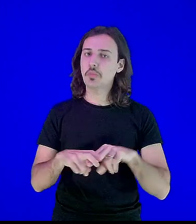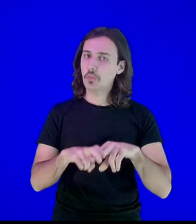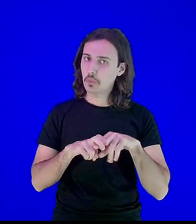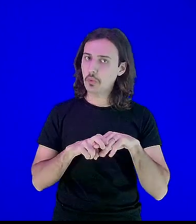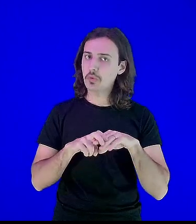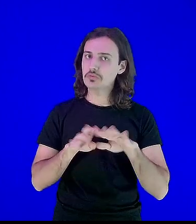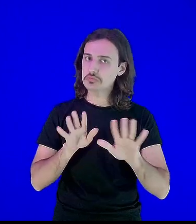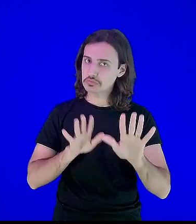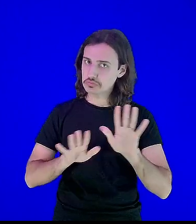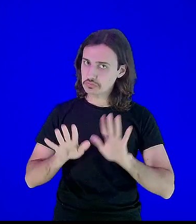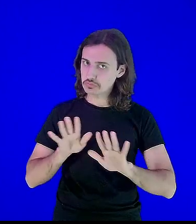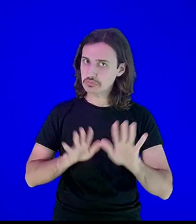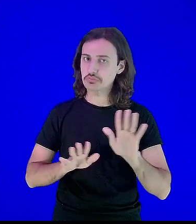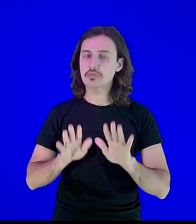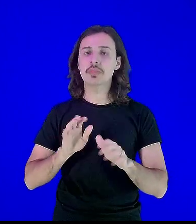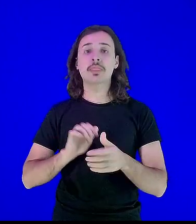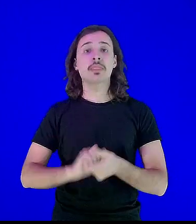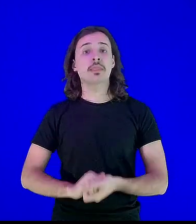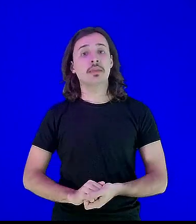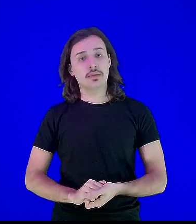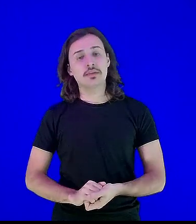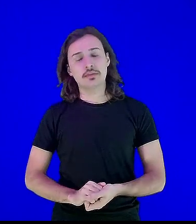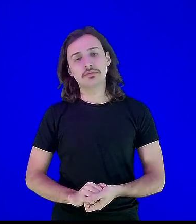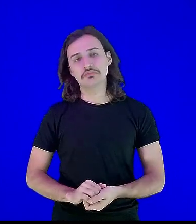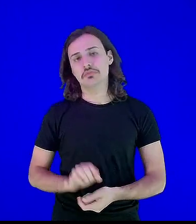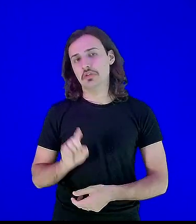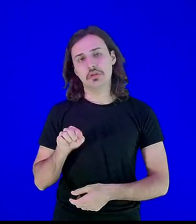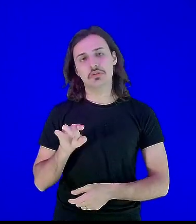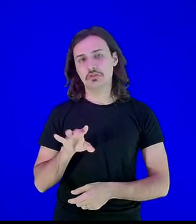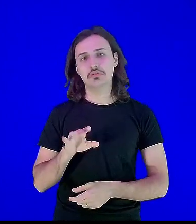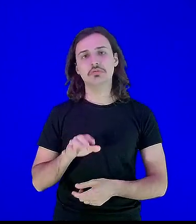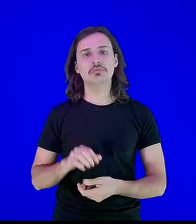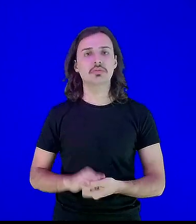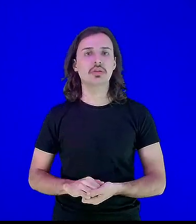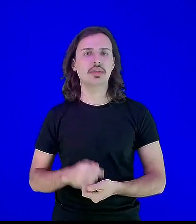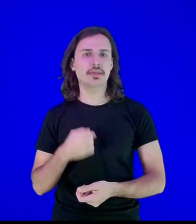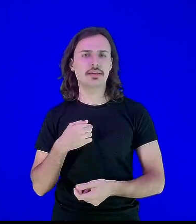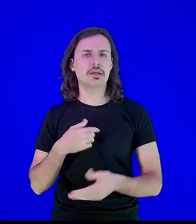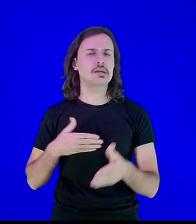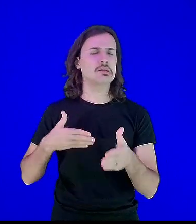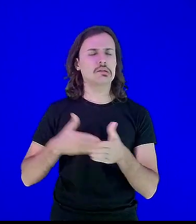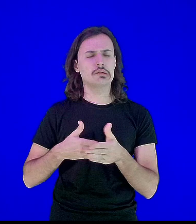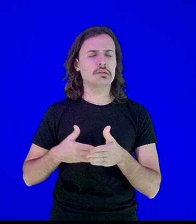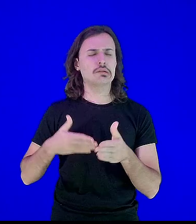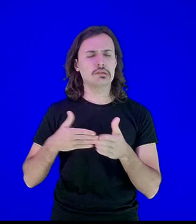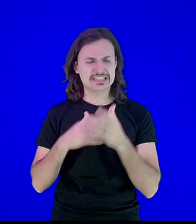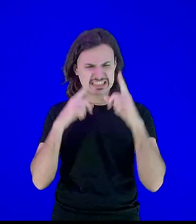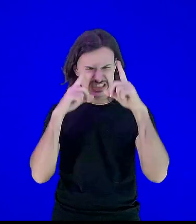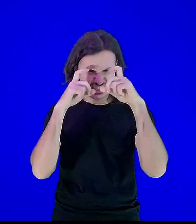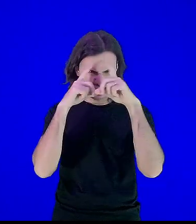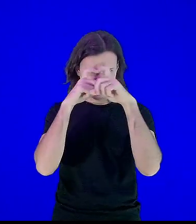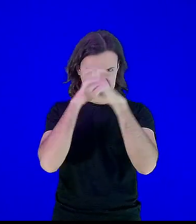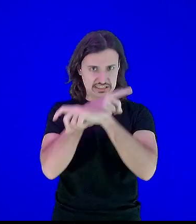that was it. I have shared with you my struggles with Vue and how to go past them